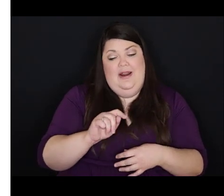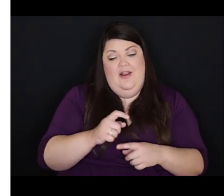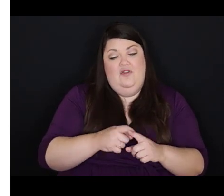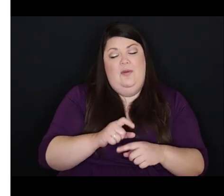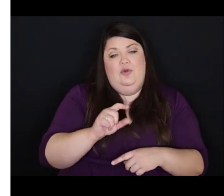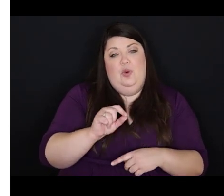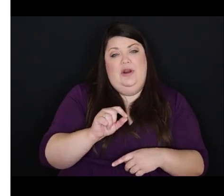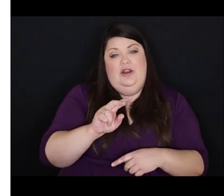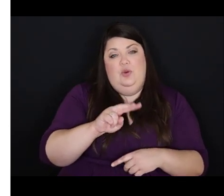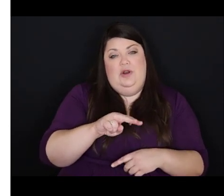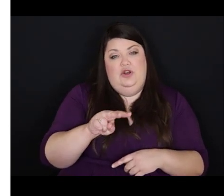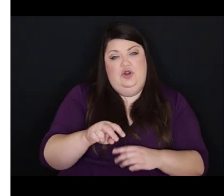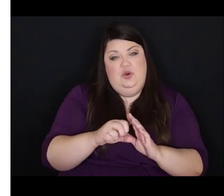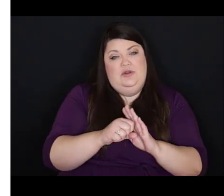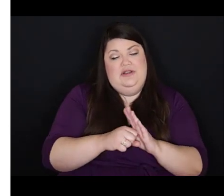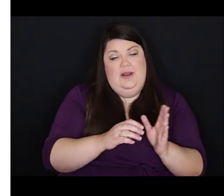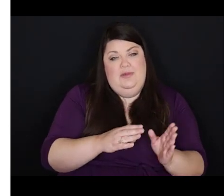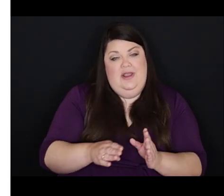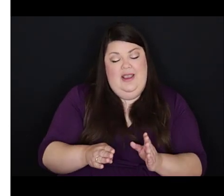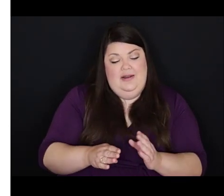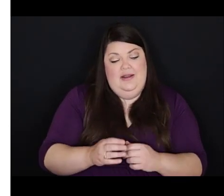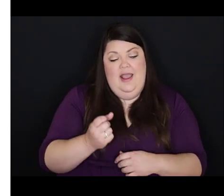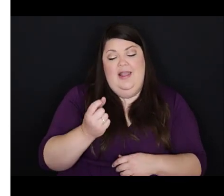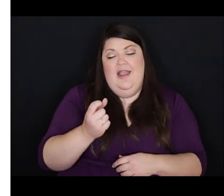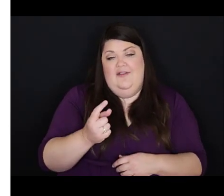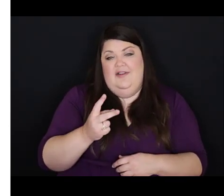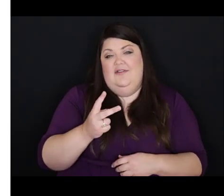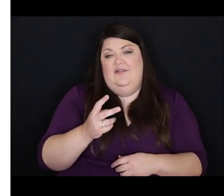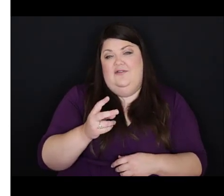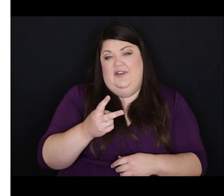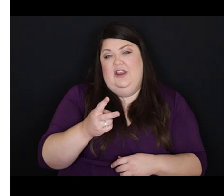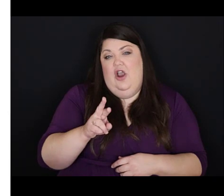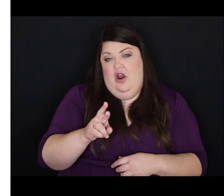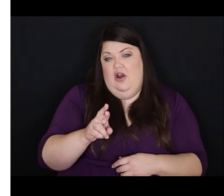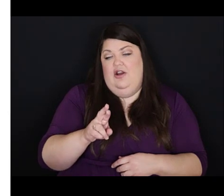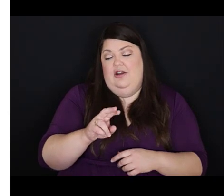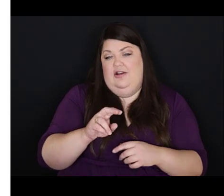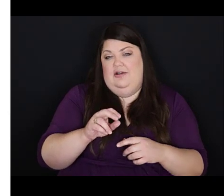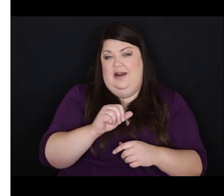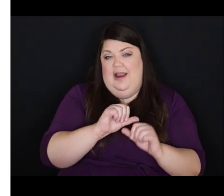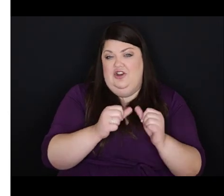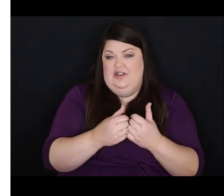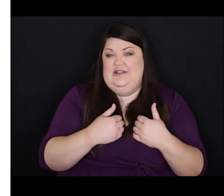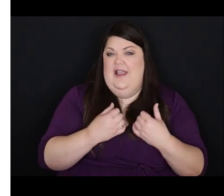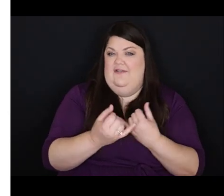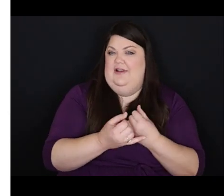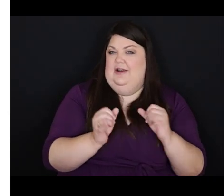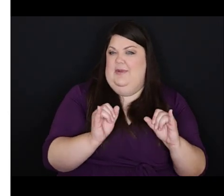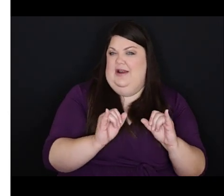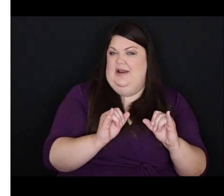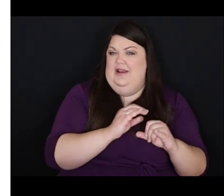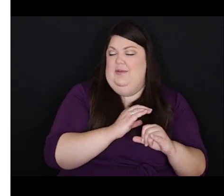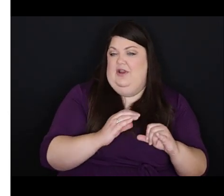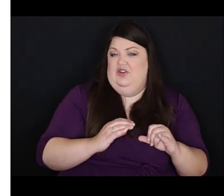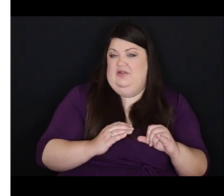State Plans, 11 VR agencies have independent commissions. For VR agencies that have a SRC,